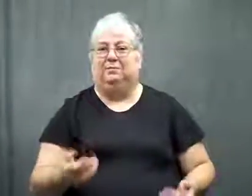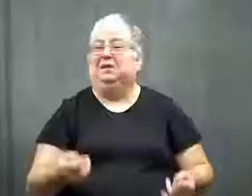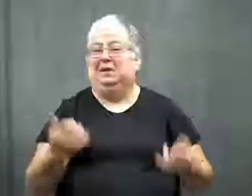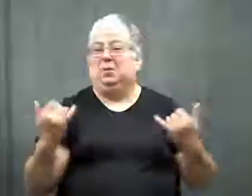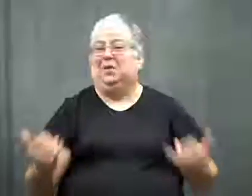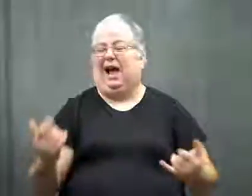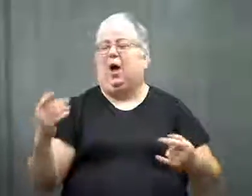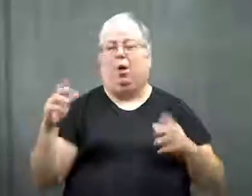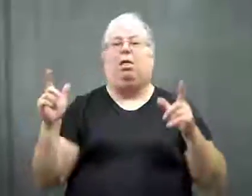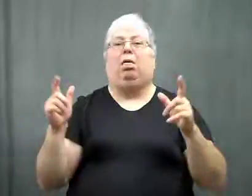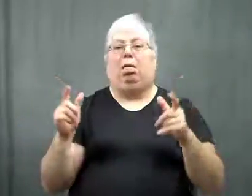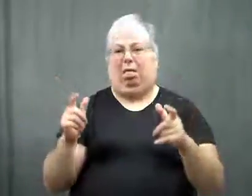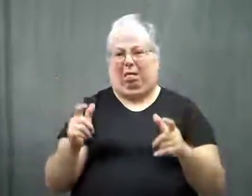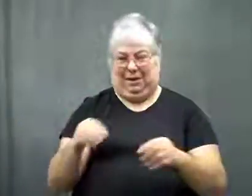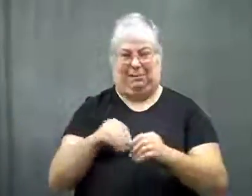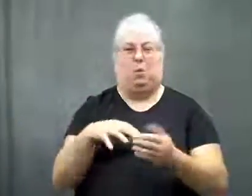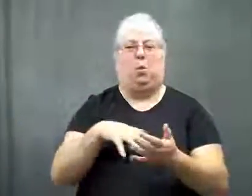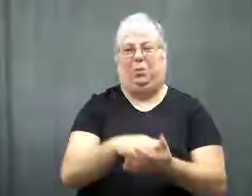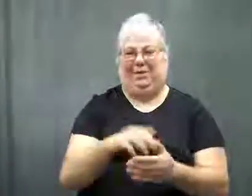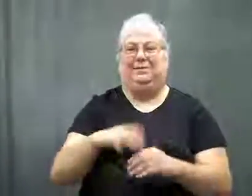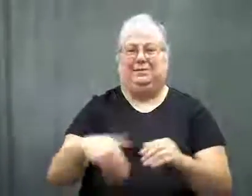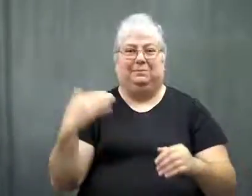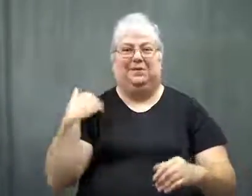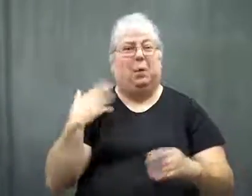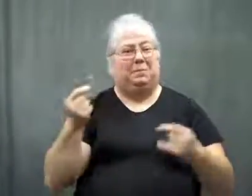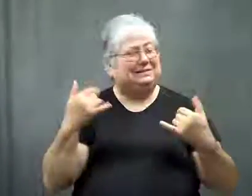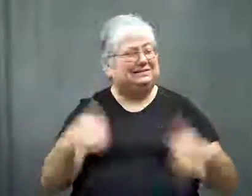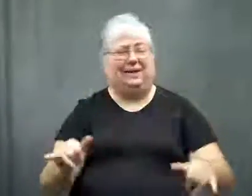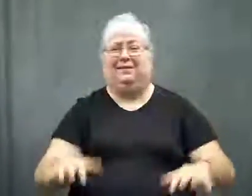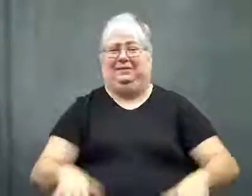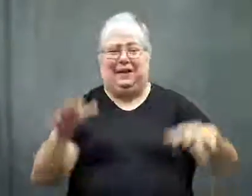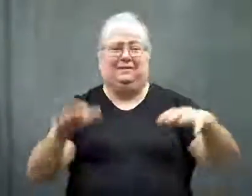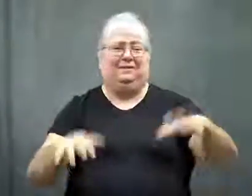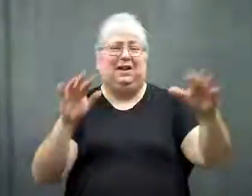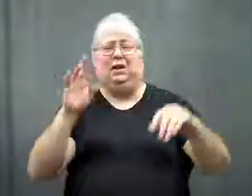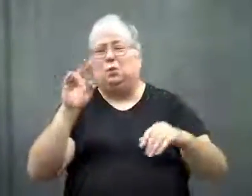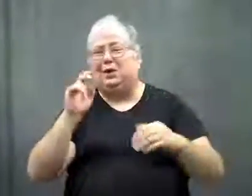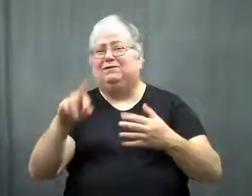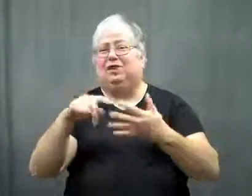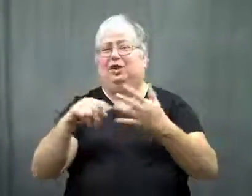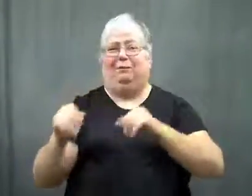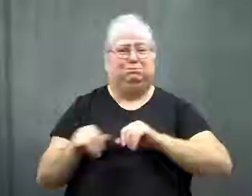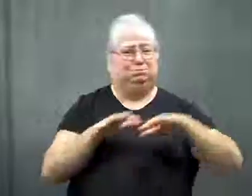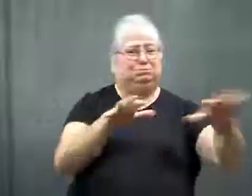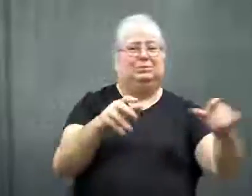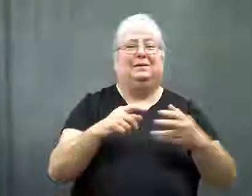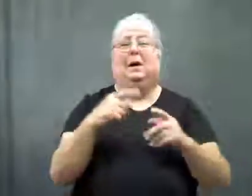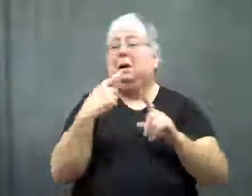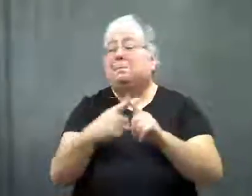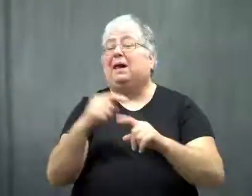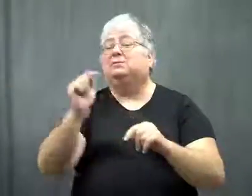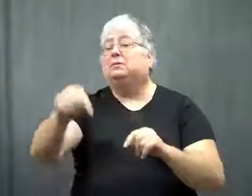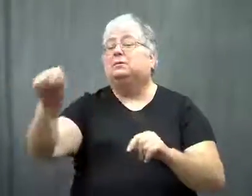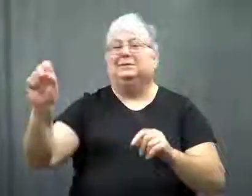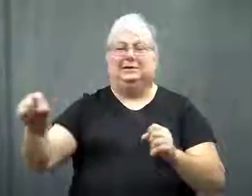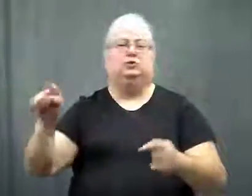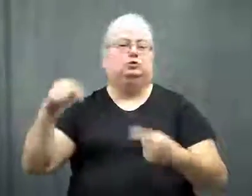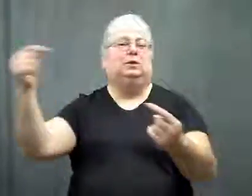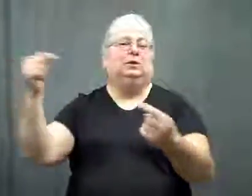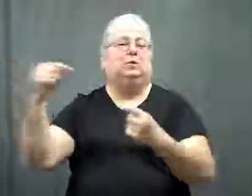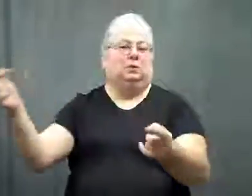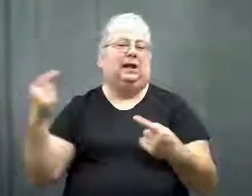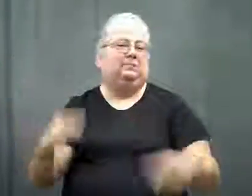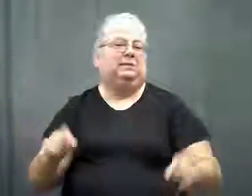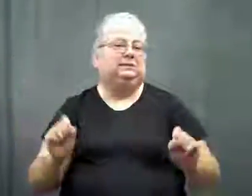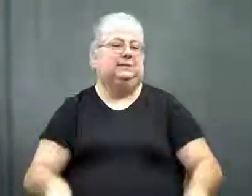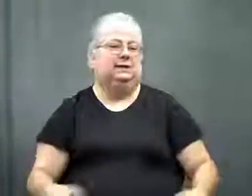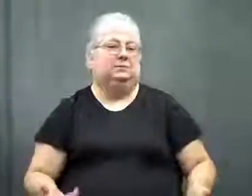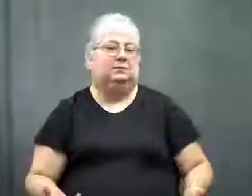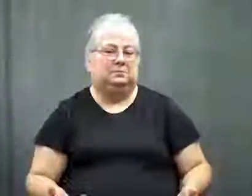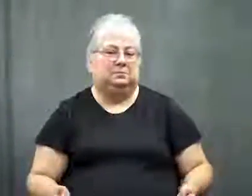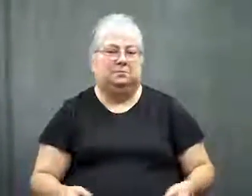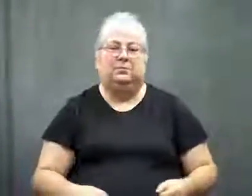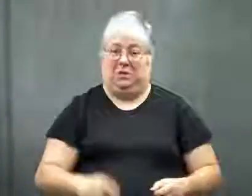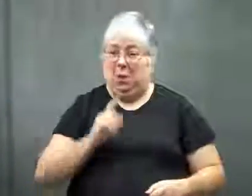It's getting weaker but still causing floods and some tornadoes.